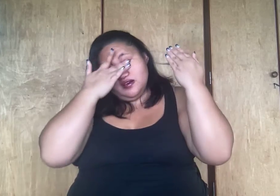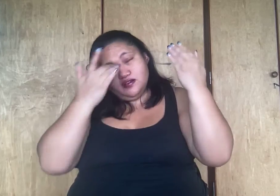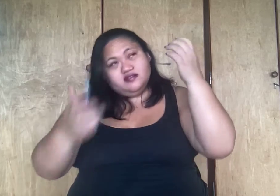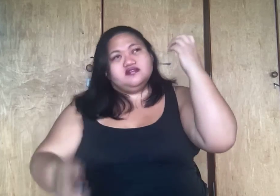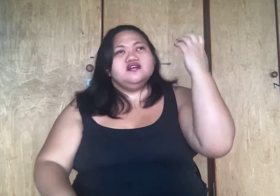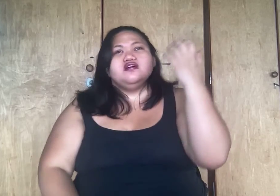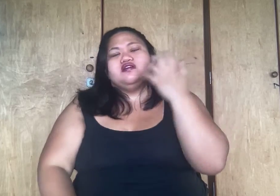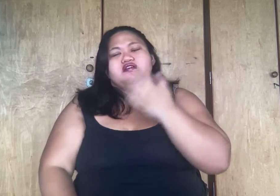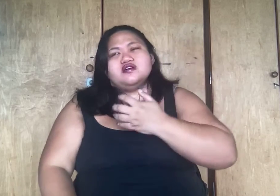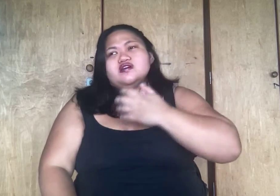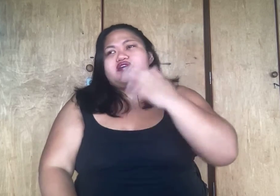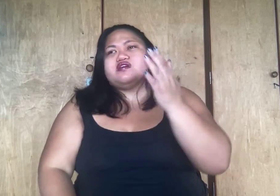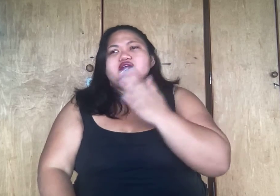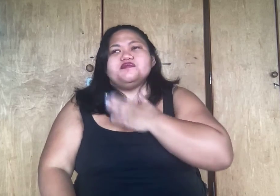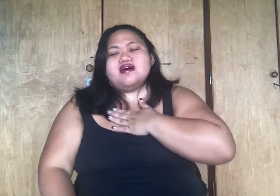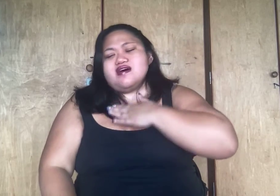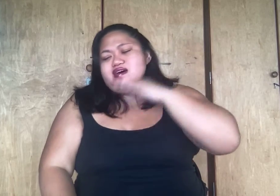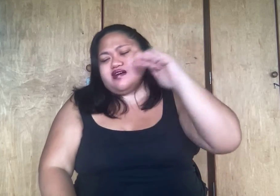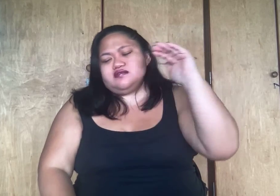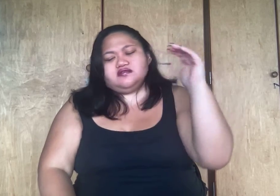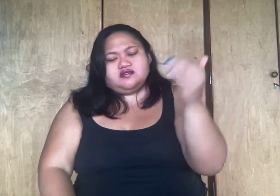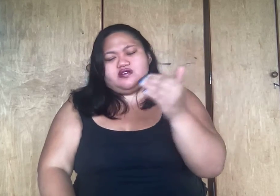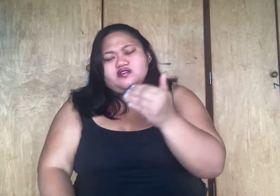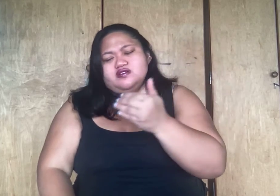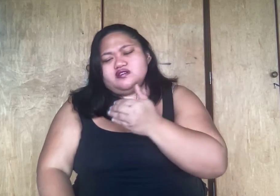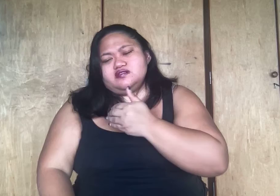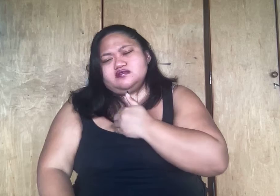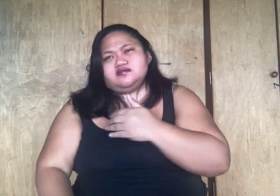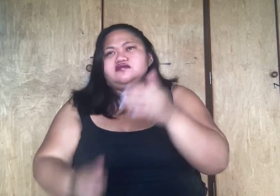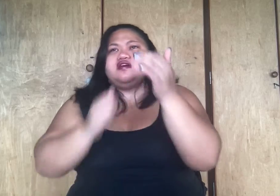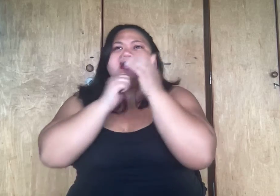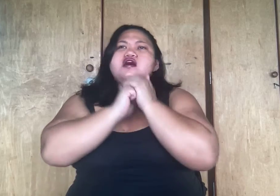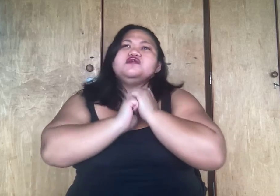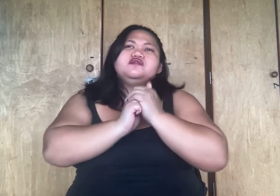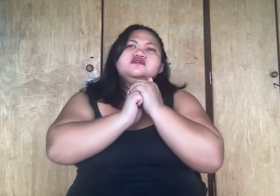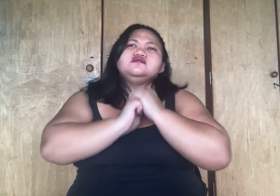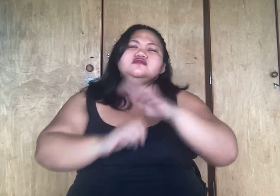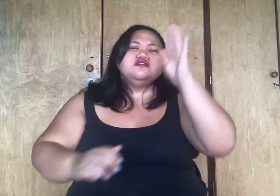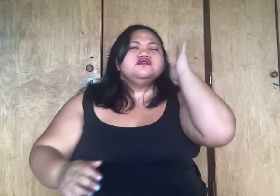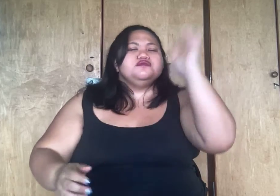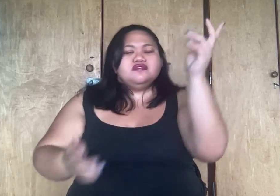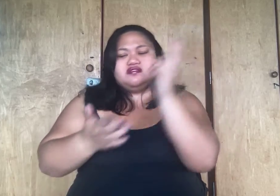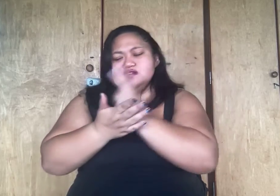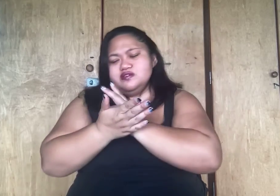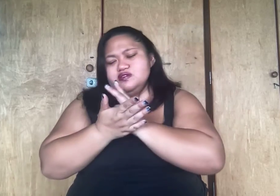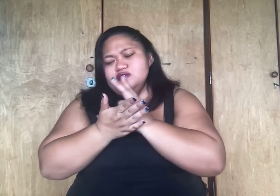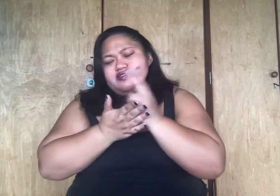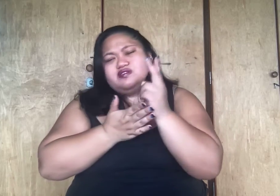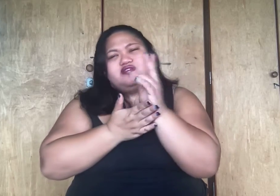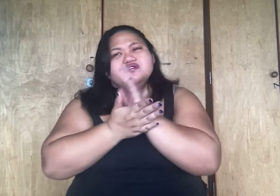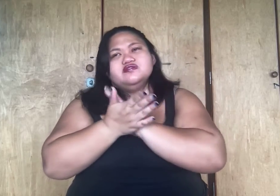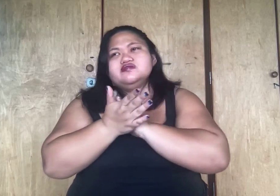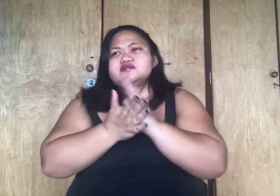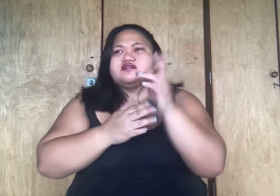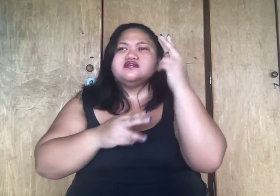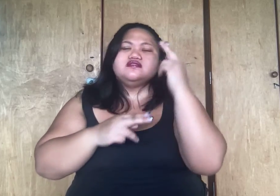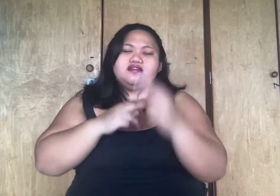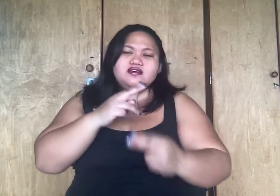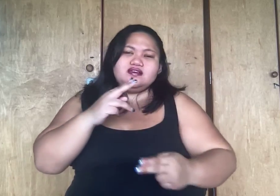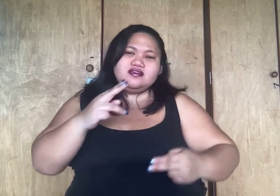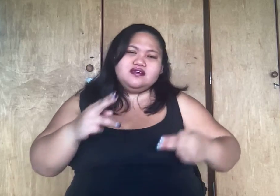... oh my ... ... soul ... ... worship ... ... his ....